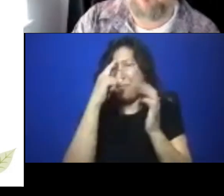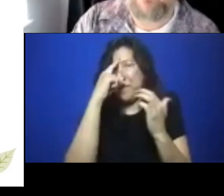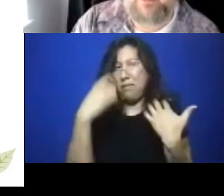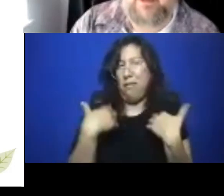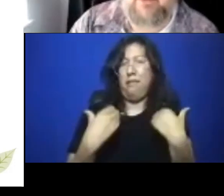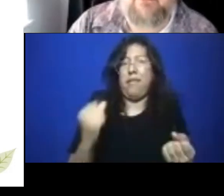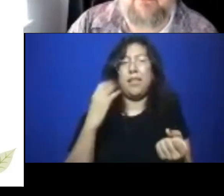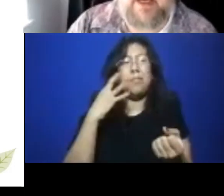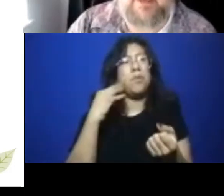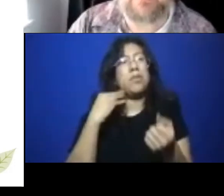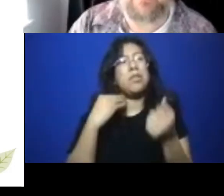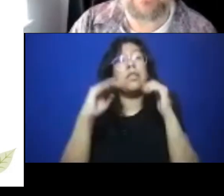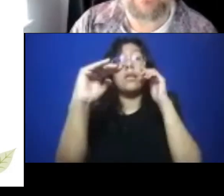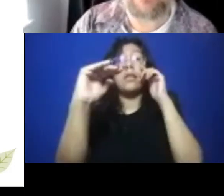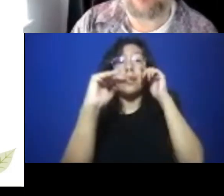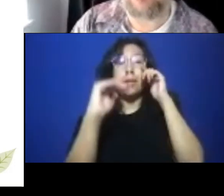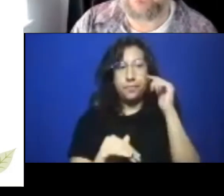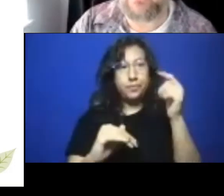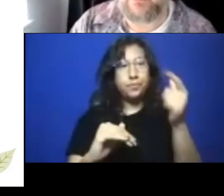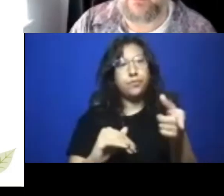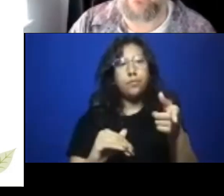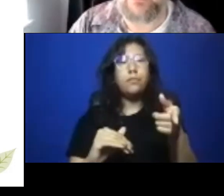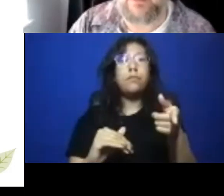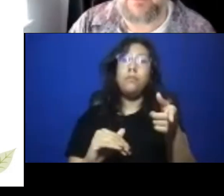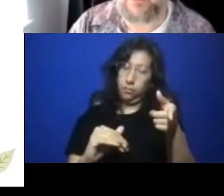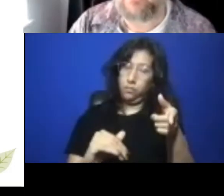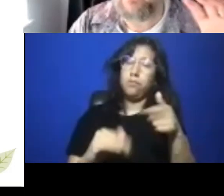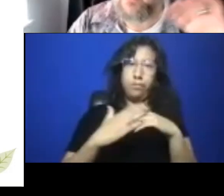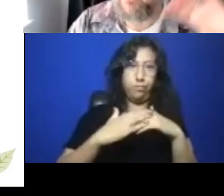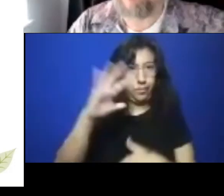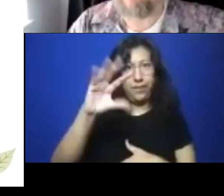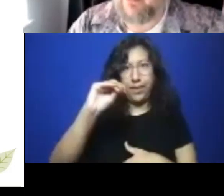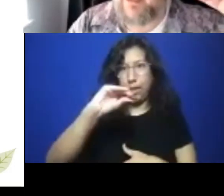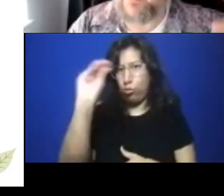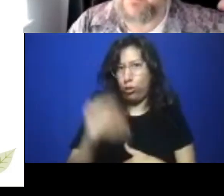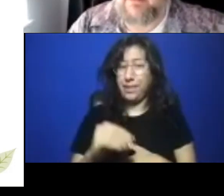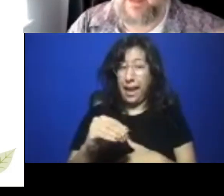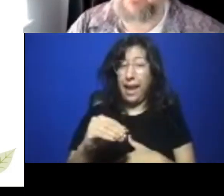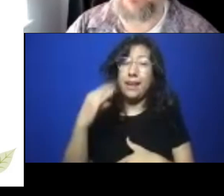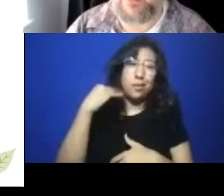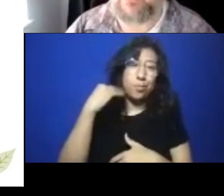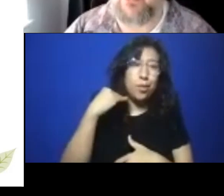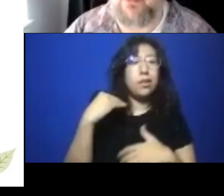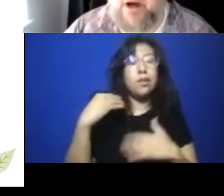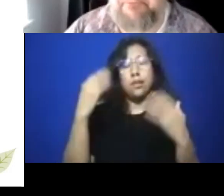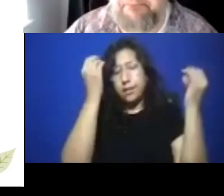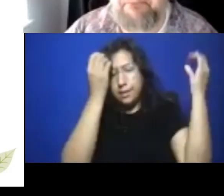More than half have seriously considered suicide or attempted it, kind of related to that political realm.